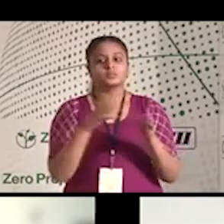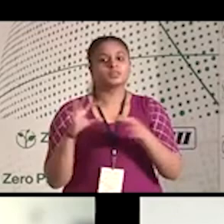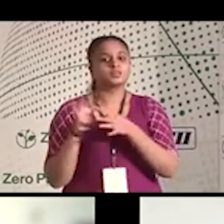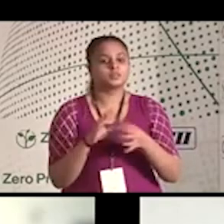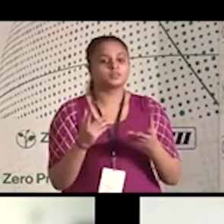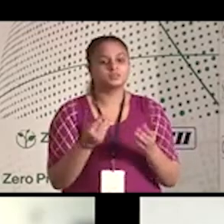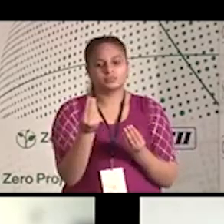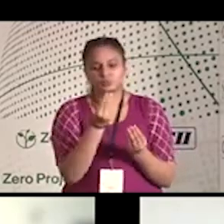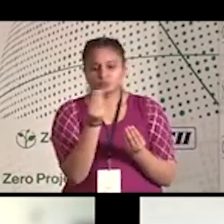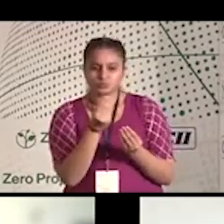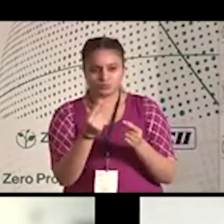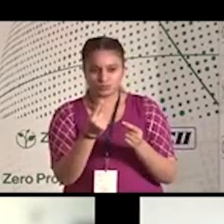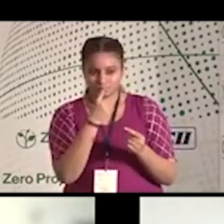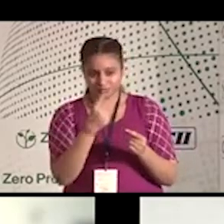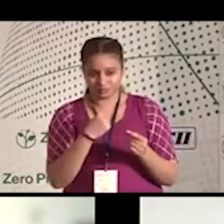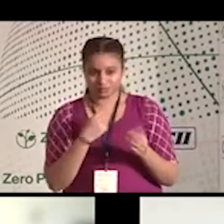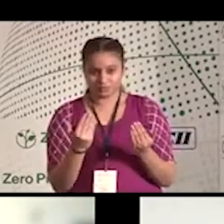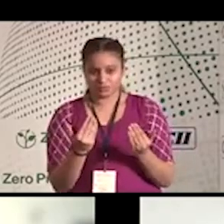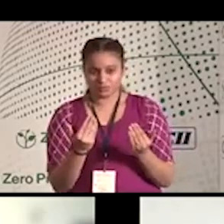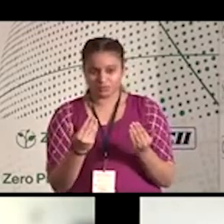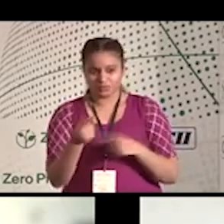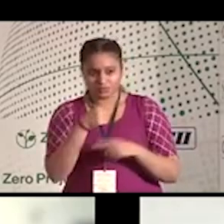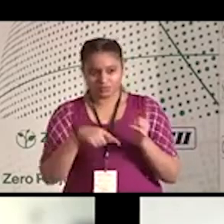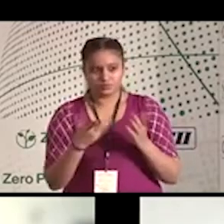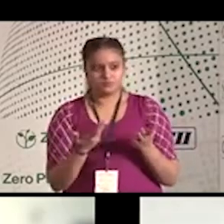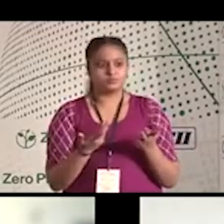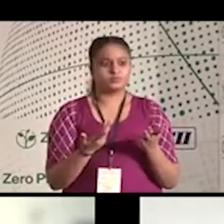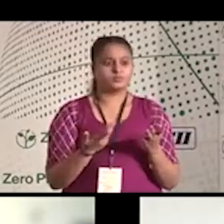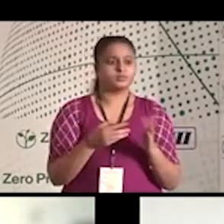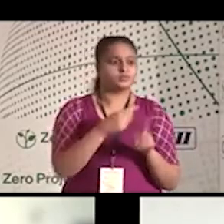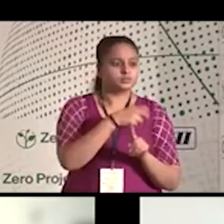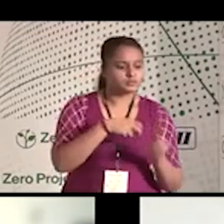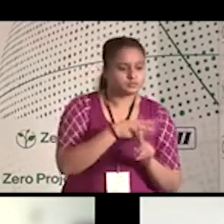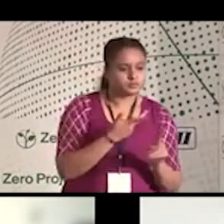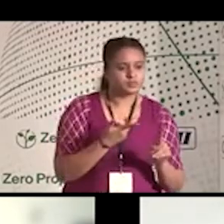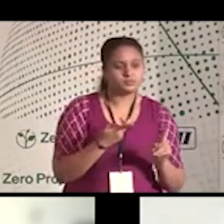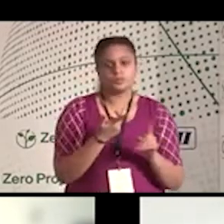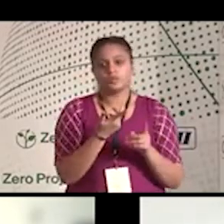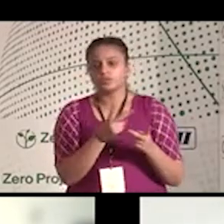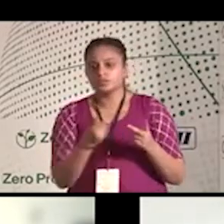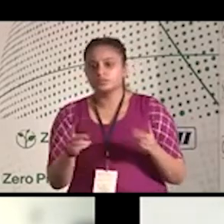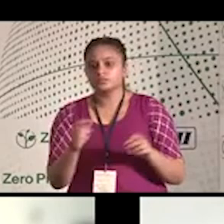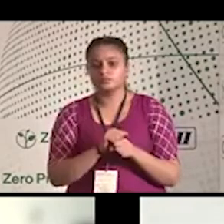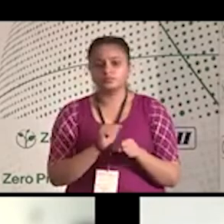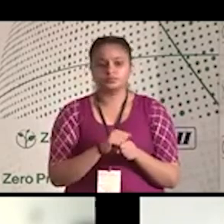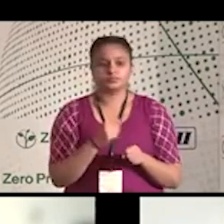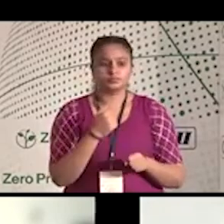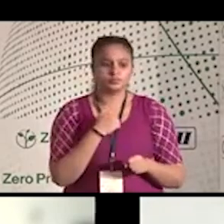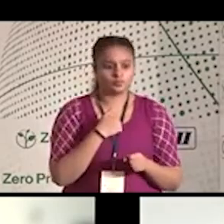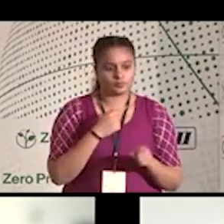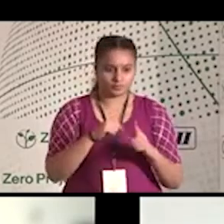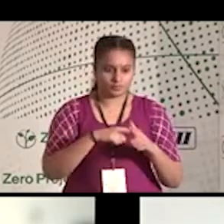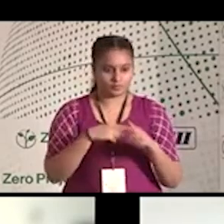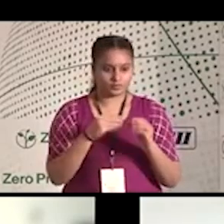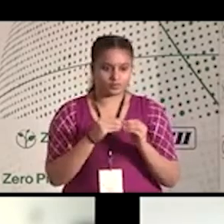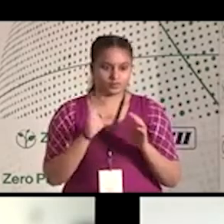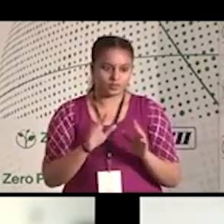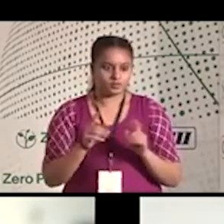either into a part time job, an internship, full time job, whatever I had, I had an employer, large health care organization